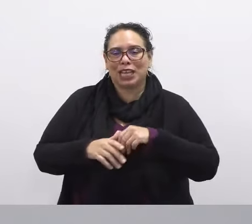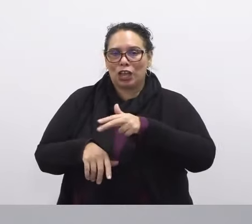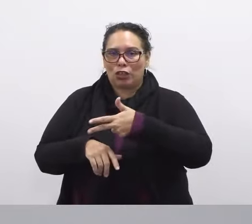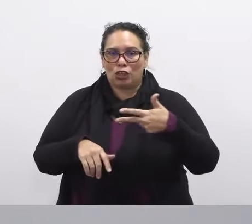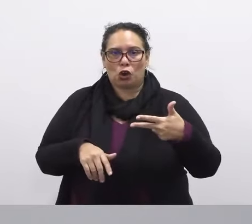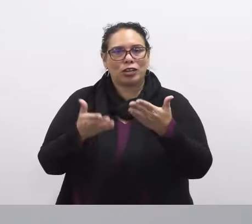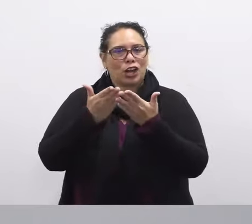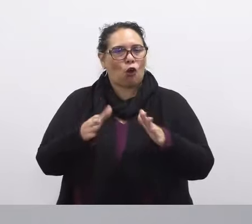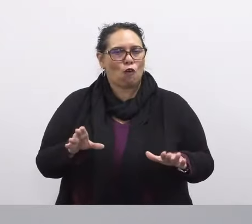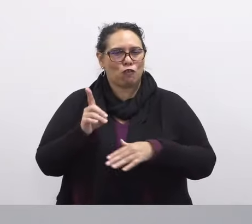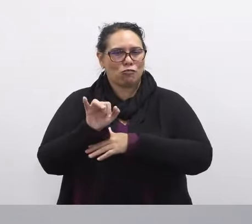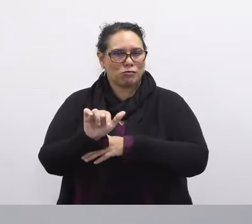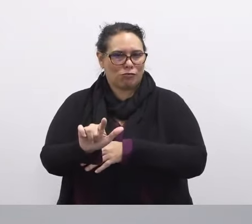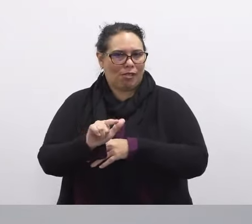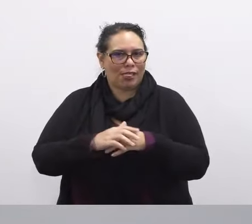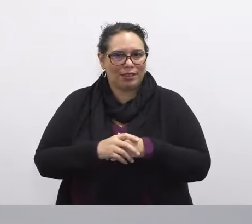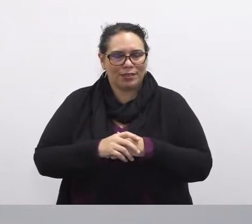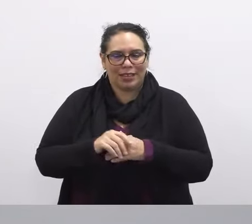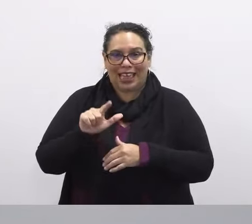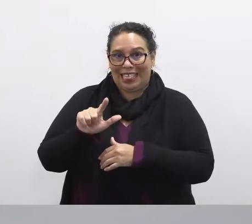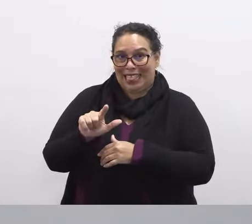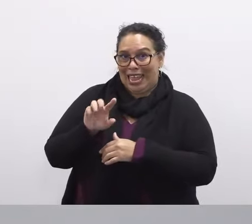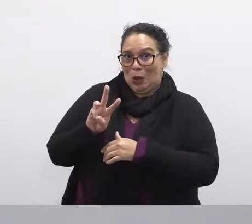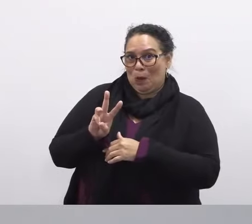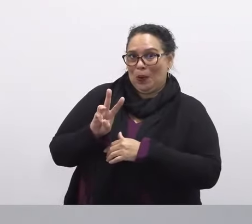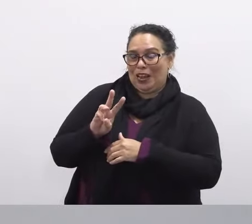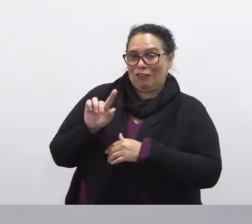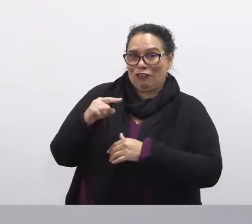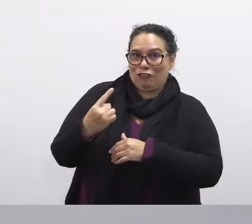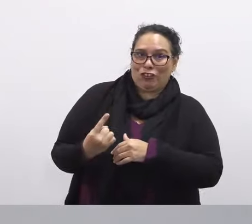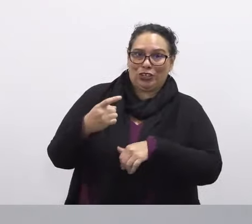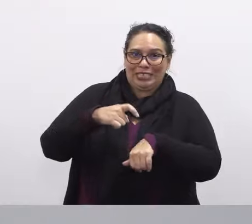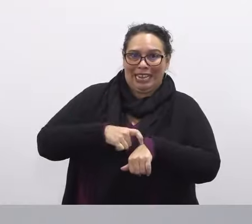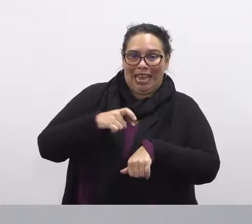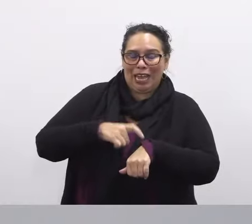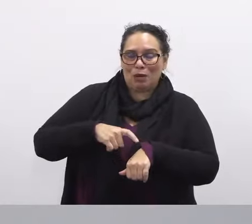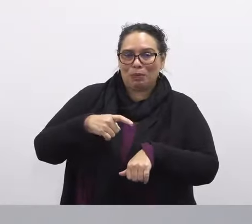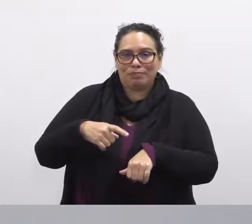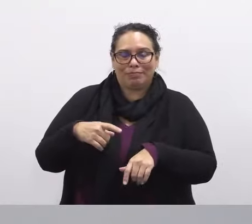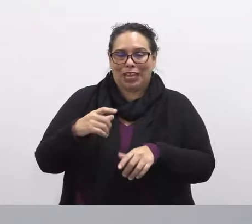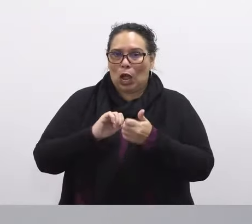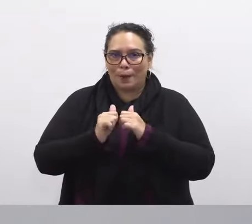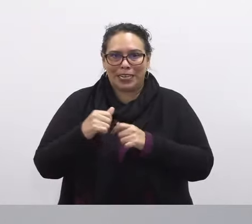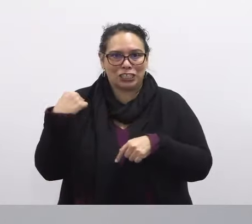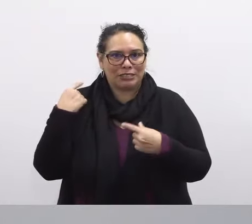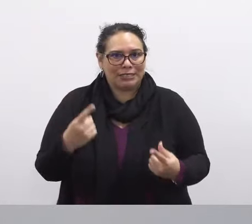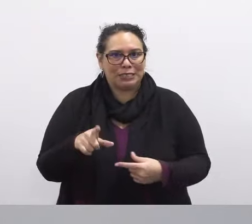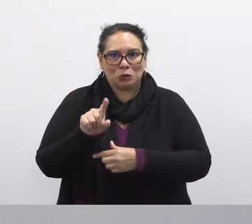And this was Lakewood's first appearance at this competition since 2018.